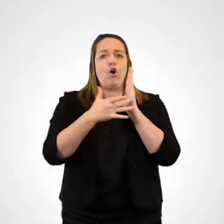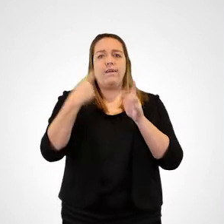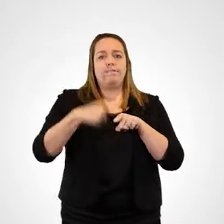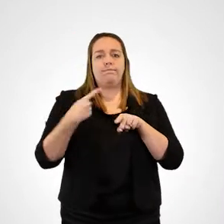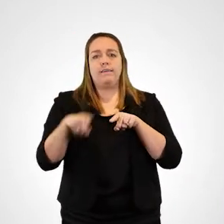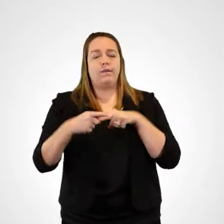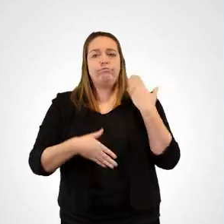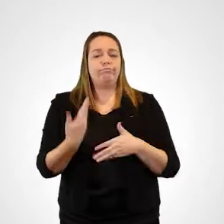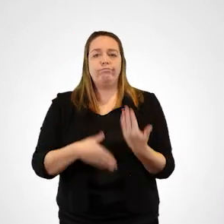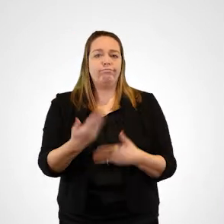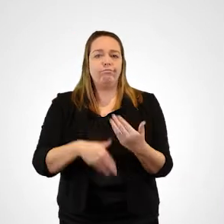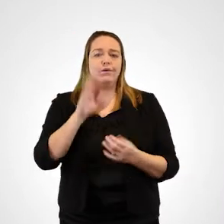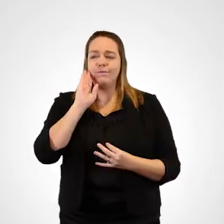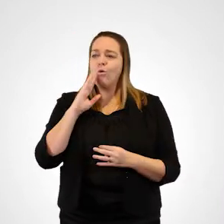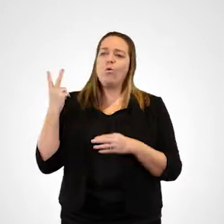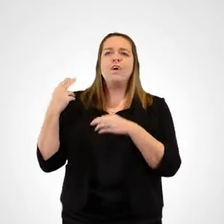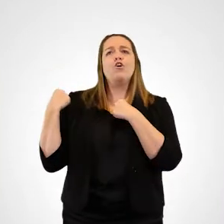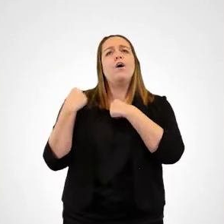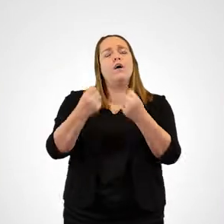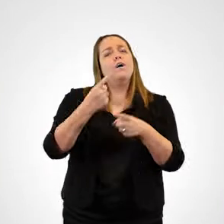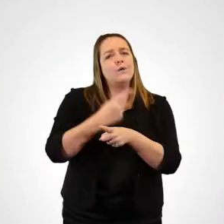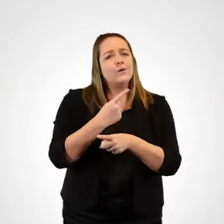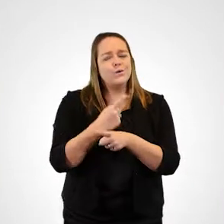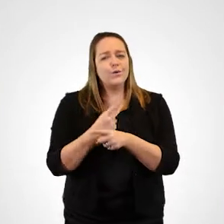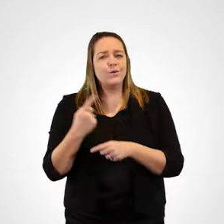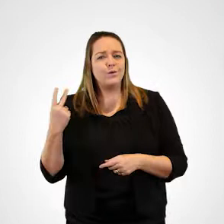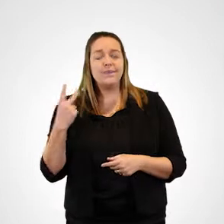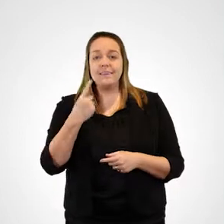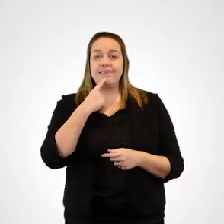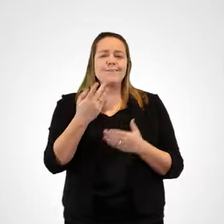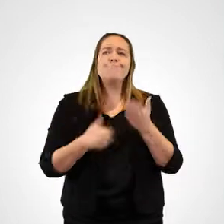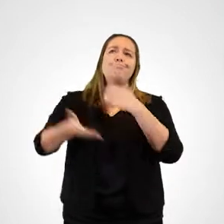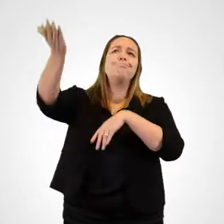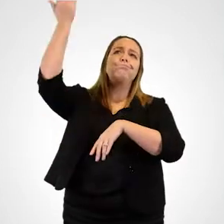We were talking in the car on the way here about the fact that back in the day when we started